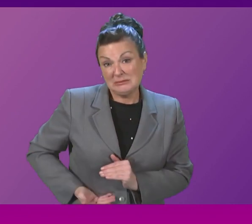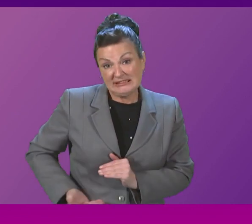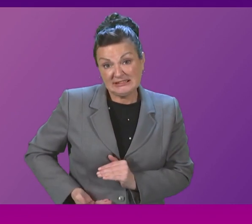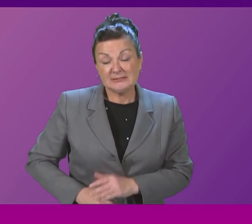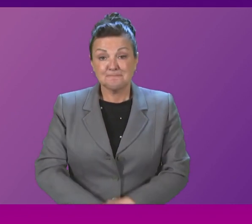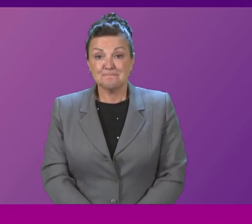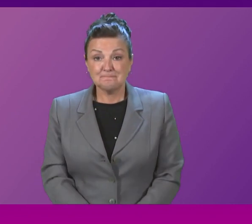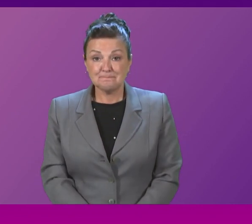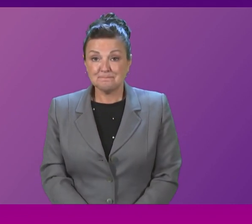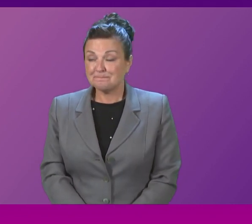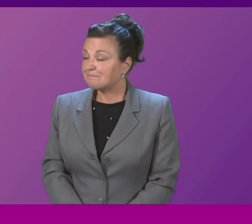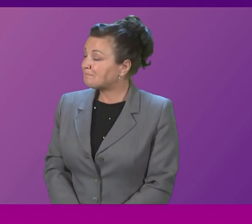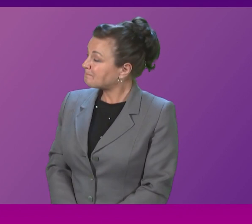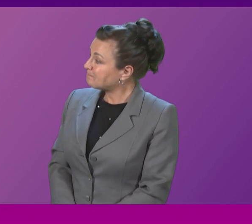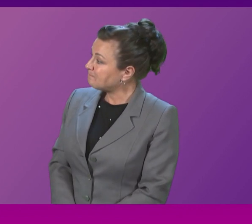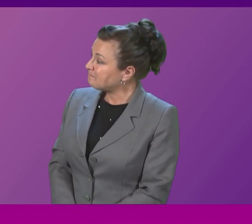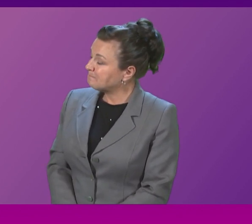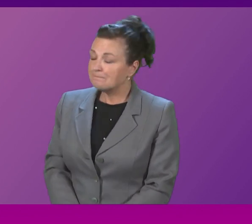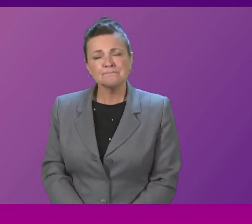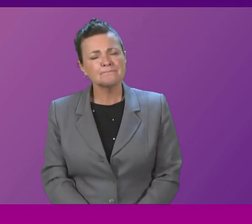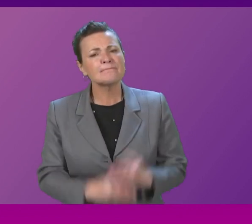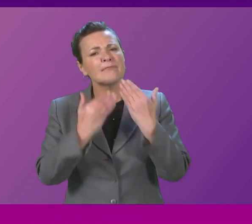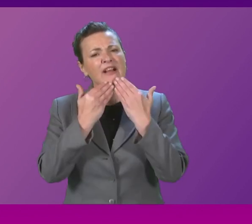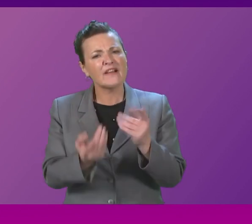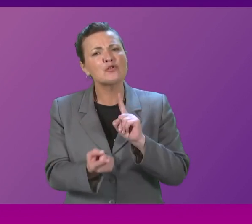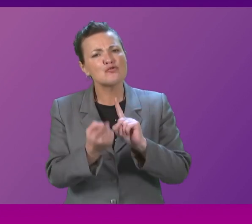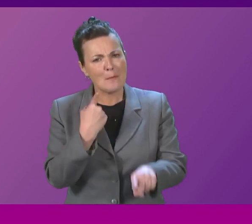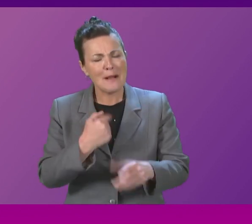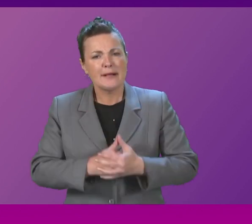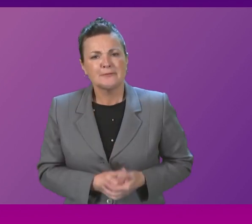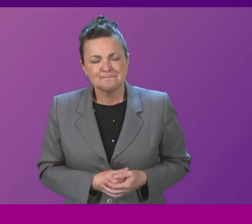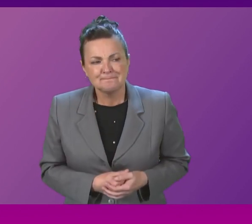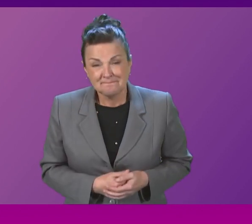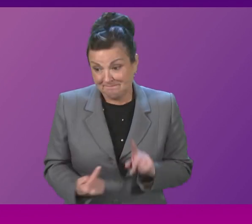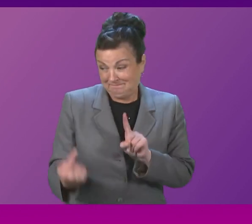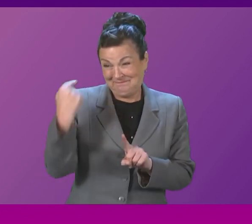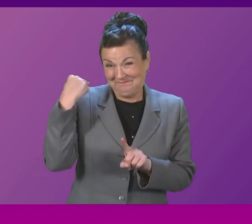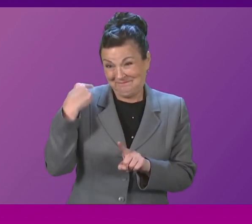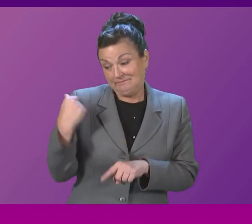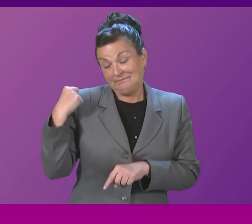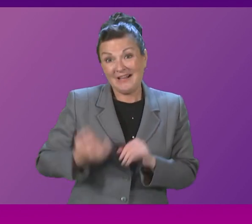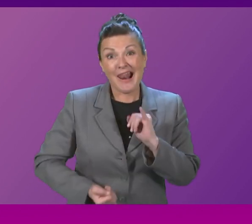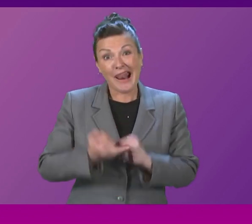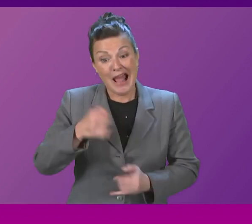On the morning of the most recent disastrous Tory budget, former Bank of England governor,